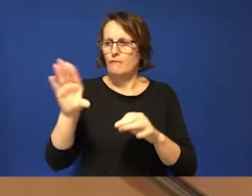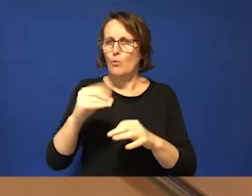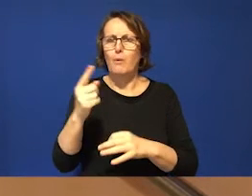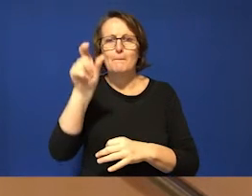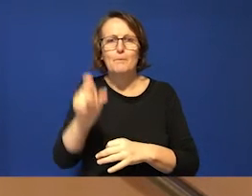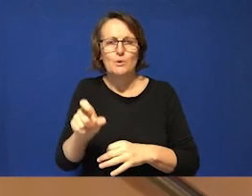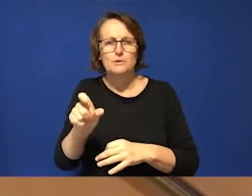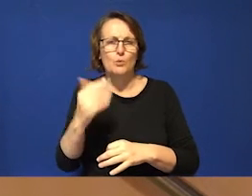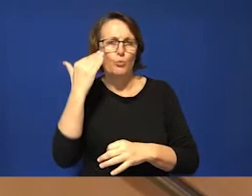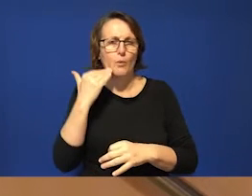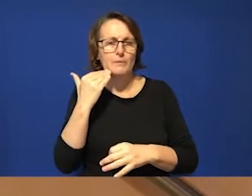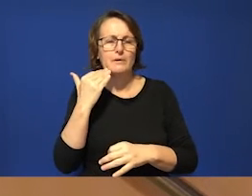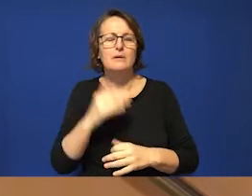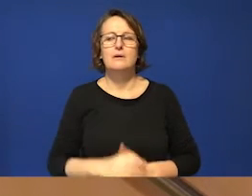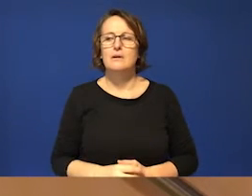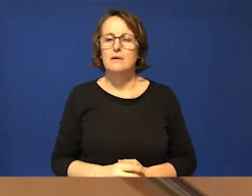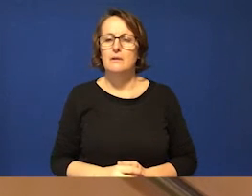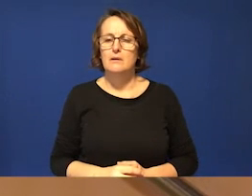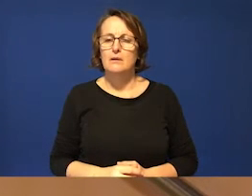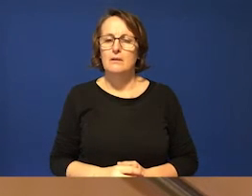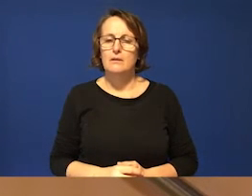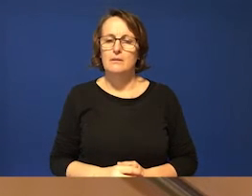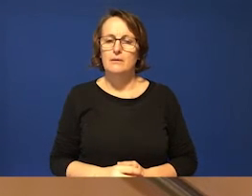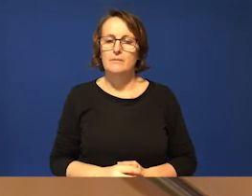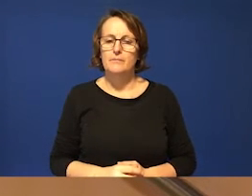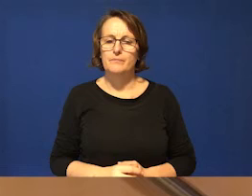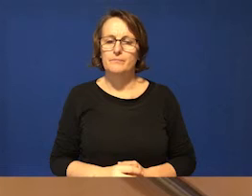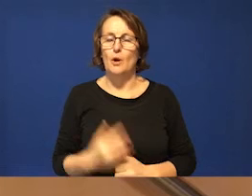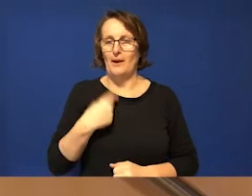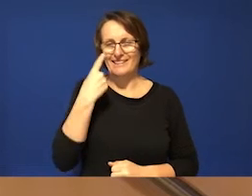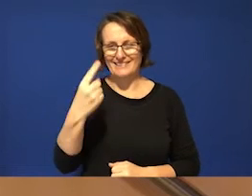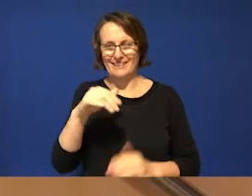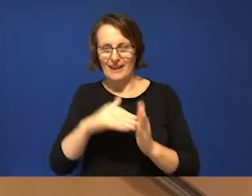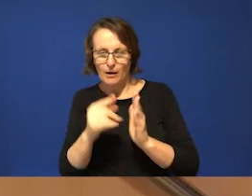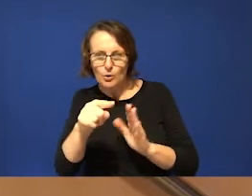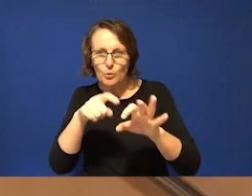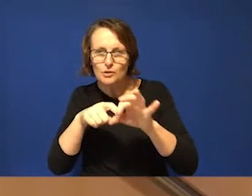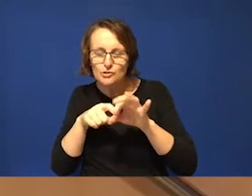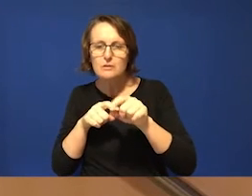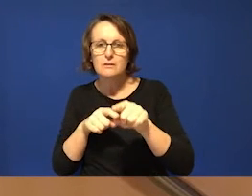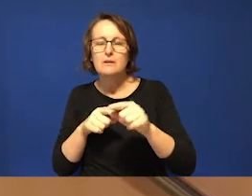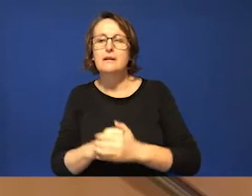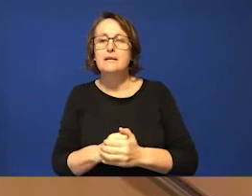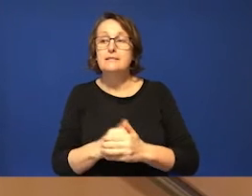who wanted to know how did, here it's come again. How has the design of the new offices influenced